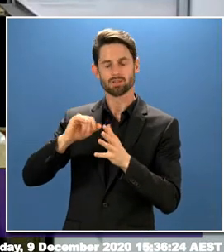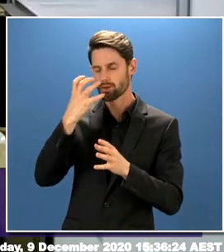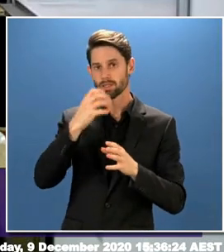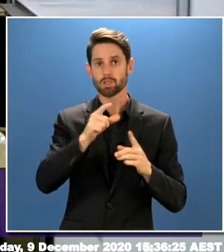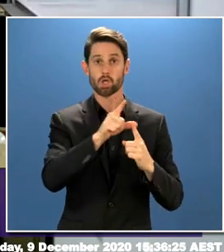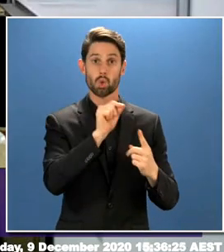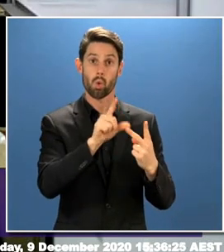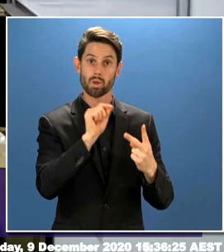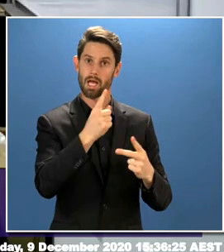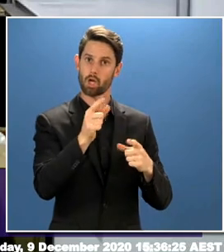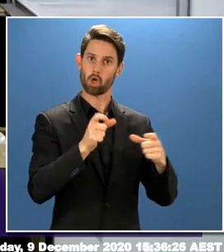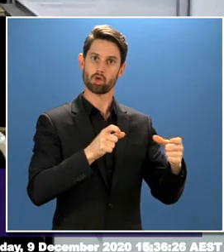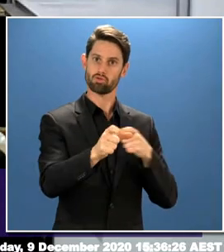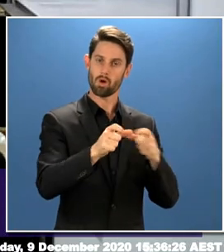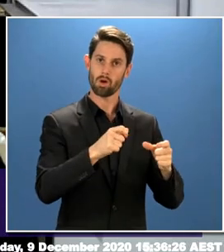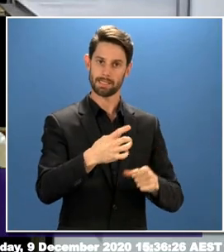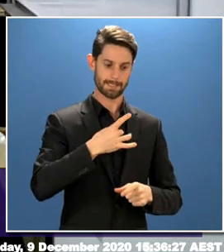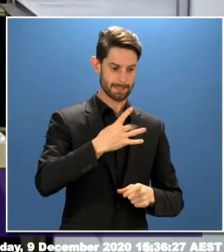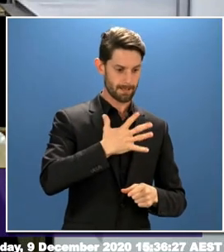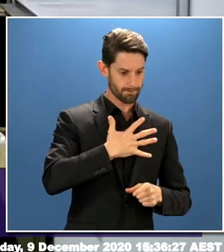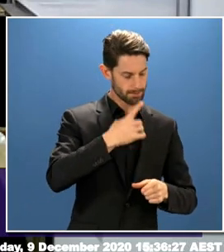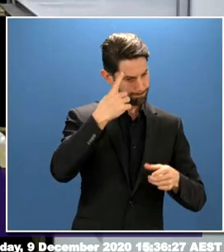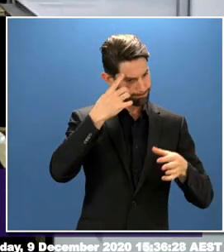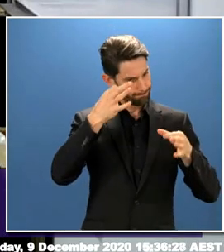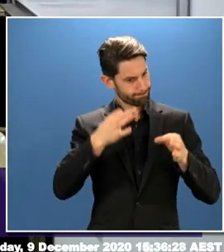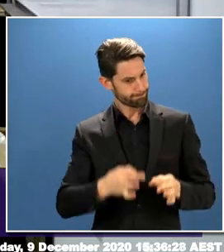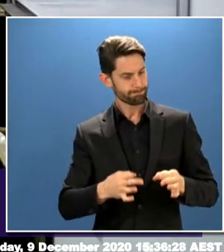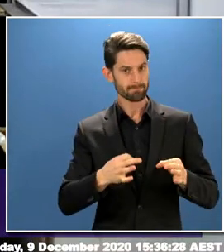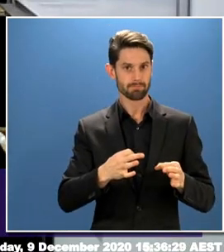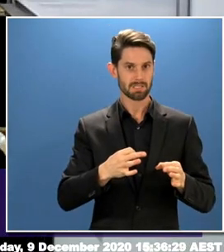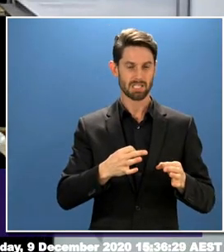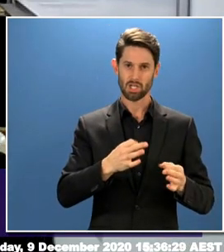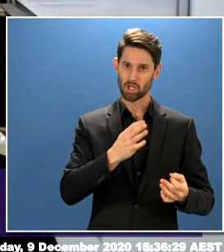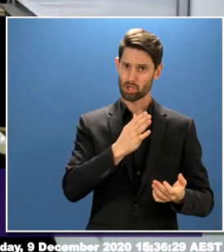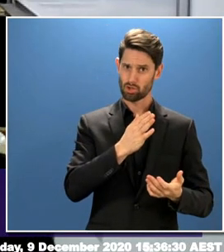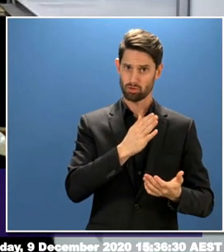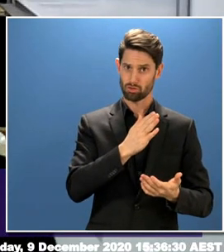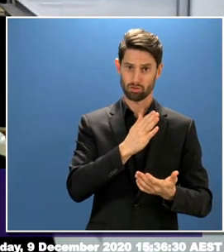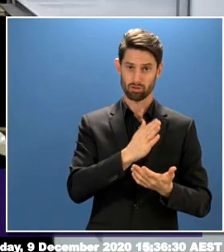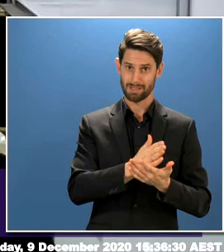self-determination is, yeah, unless it's completely reformed and,